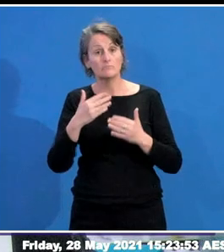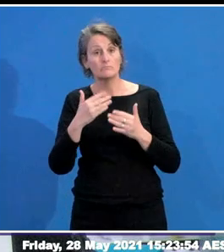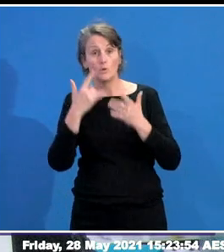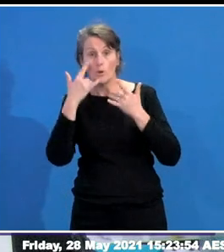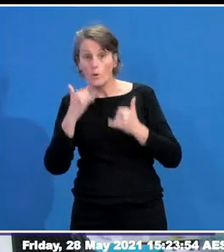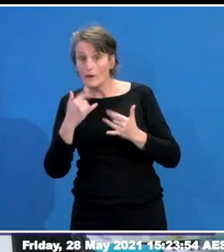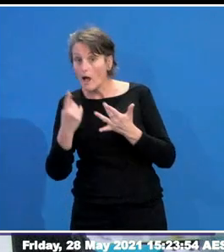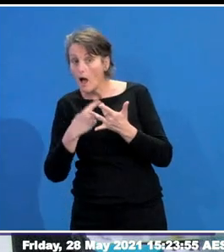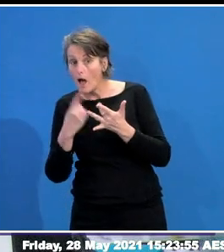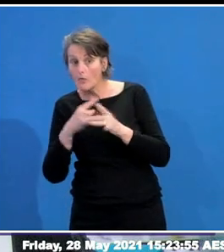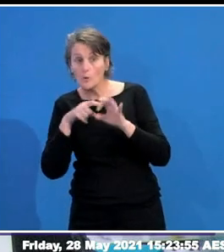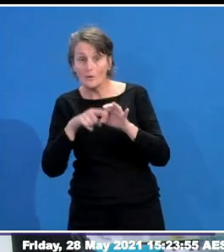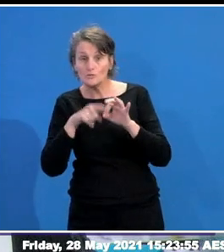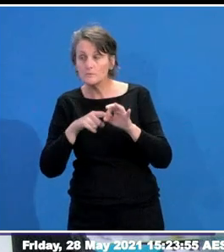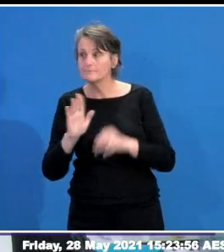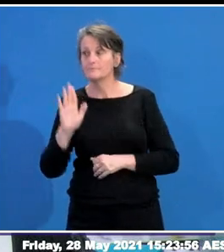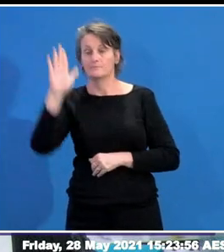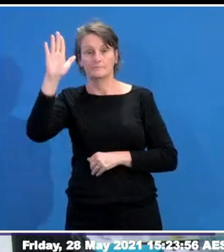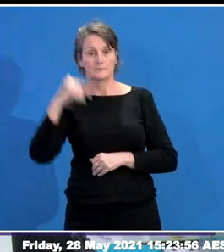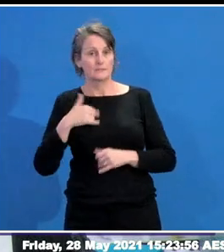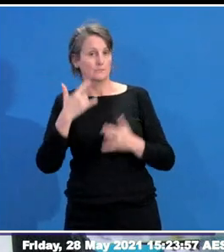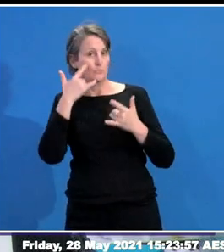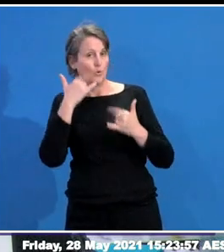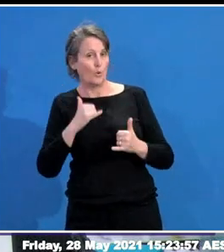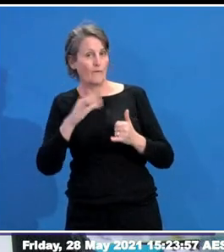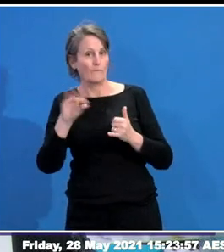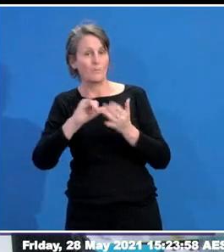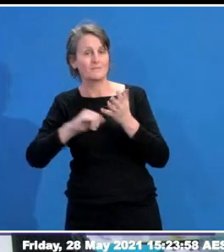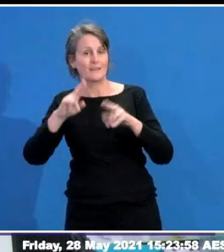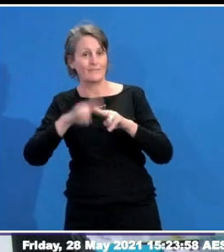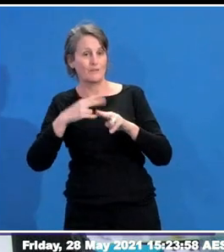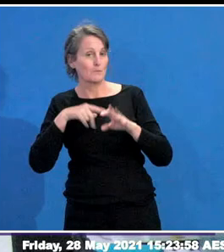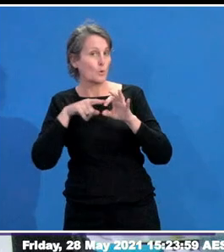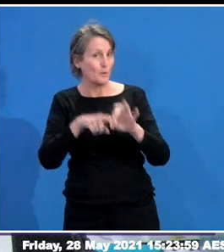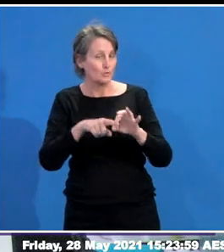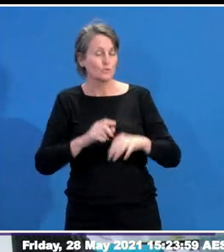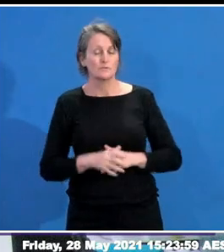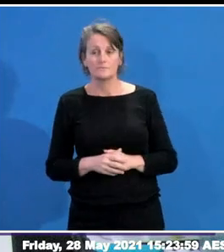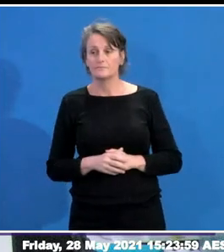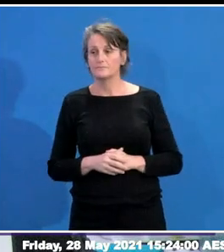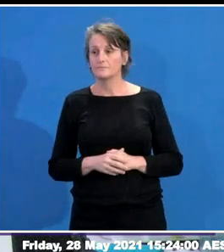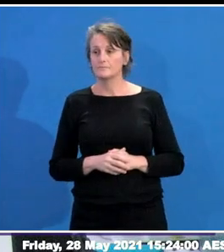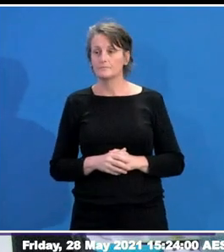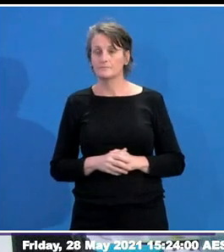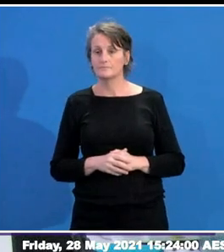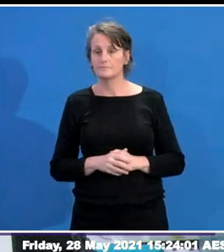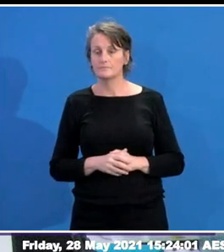I assume no other counsel? I do have a narrow topic I want to explore. One topic? All right. Briefly.